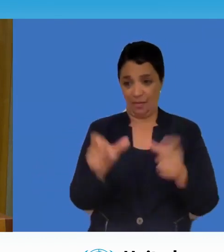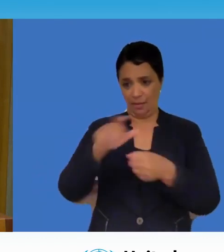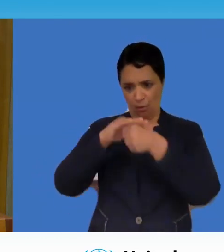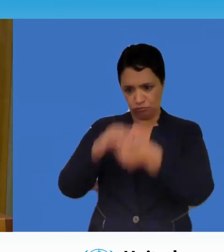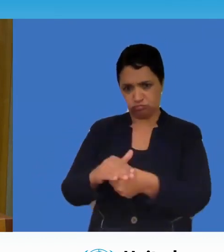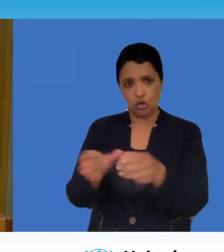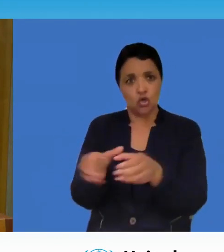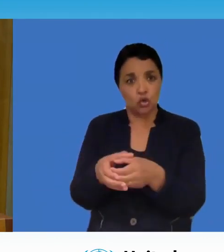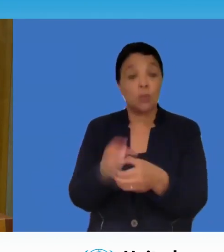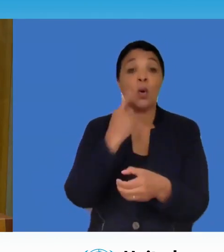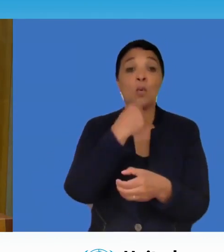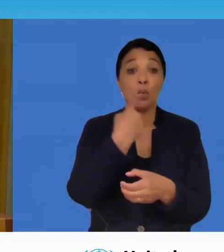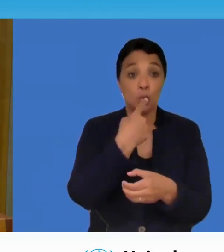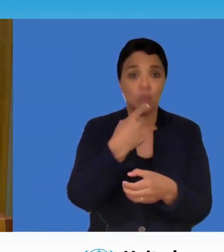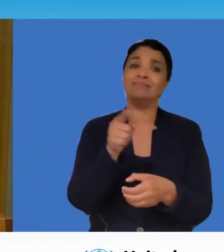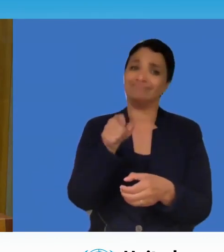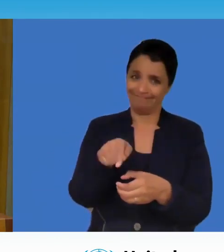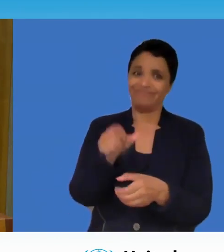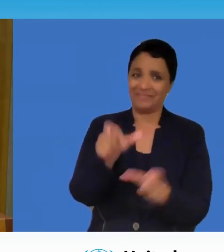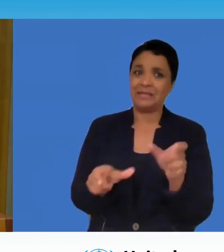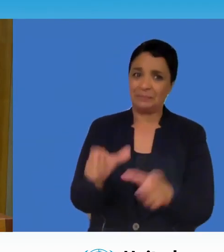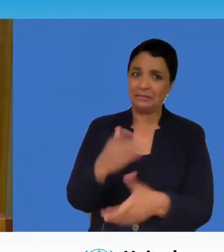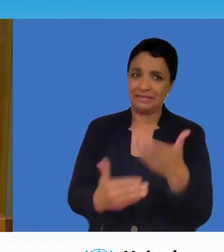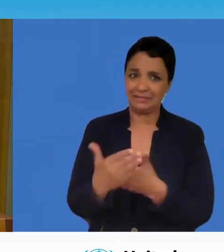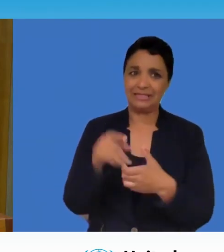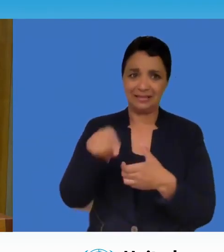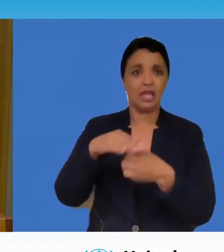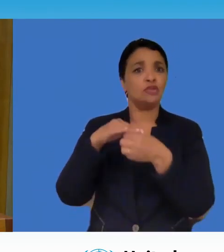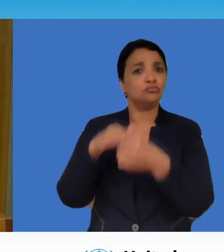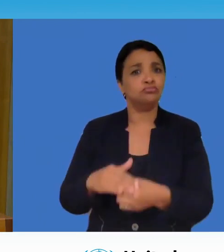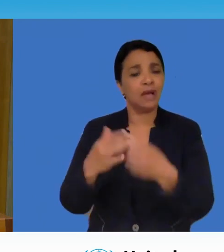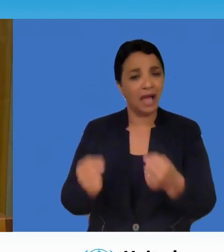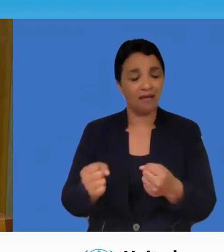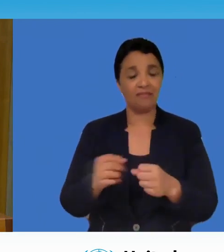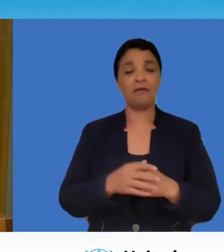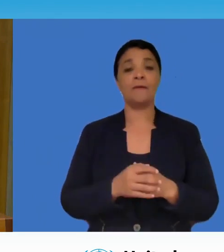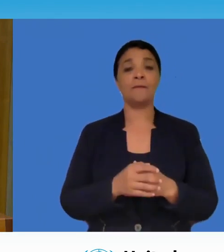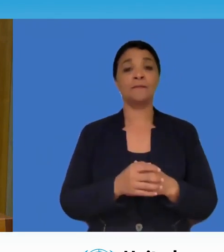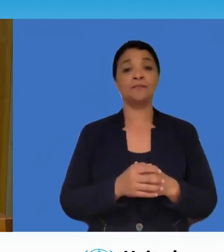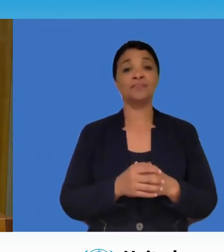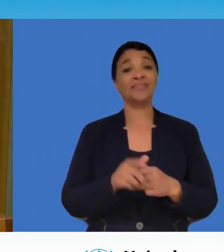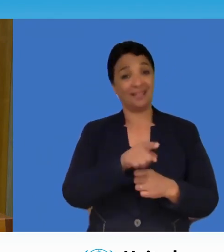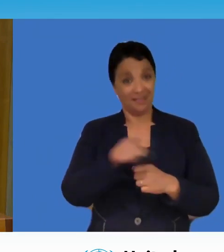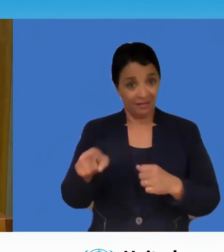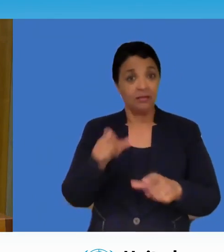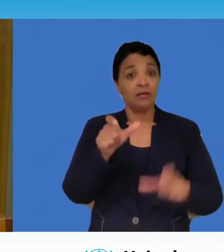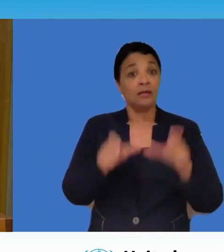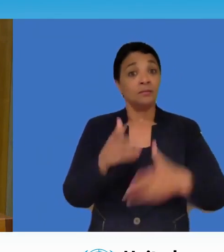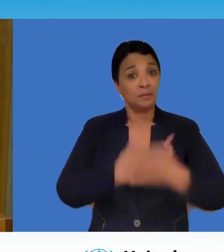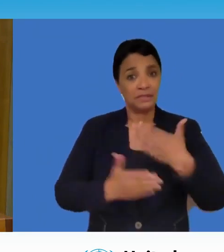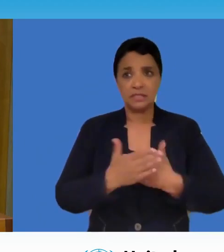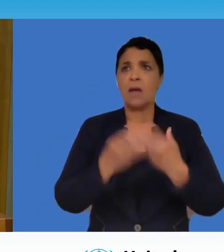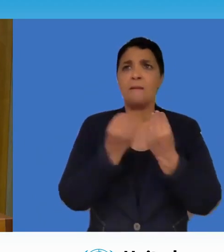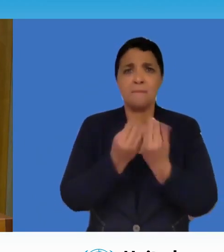the most marginalized groups such as persons with disabilities um and these people bear the brunt